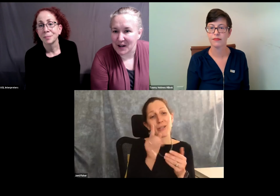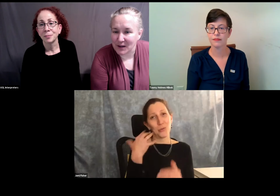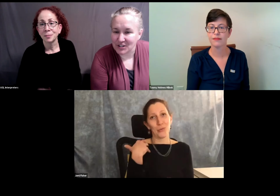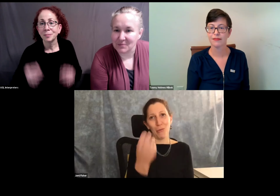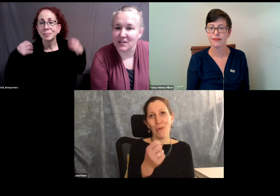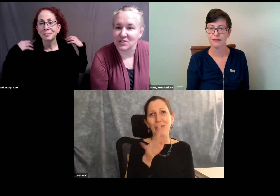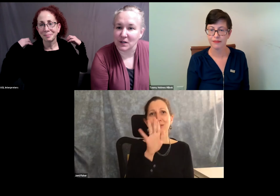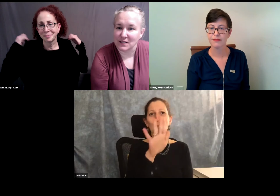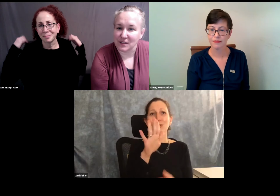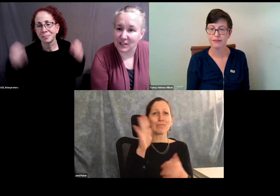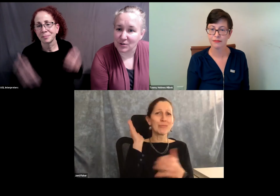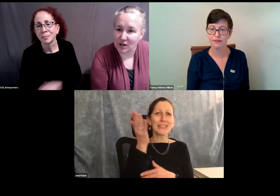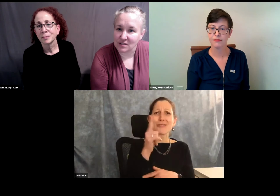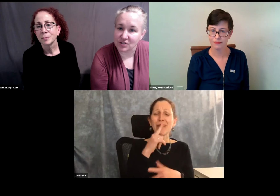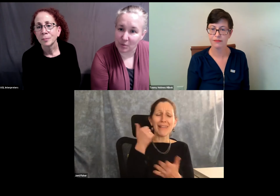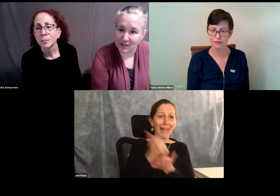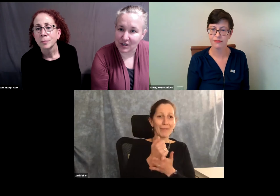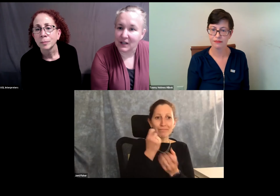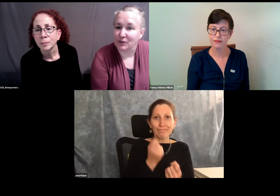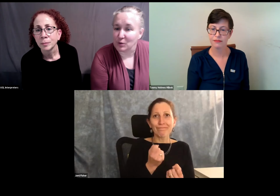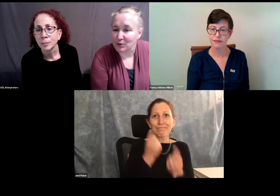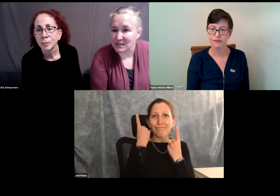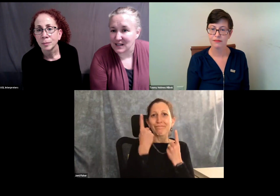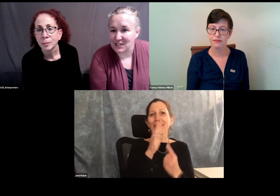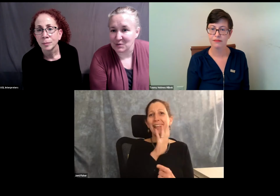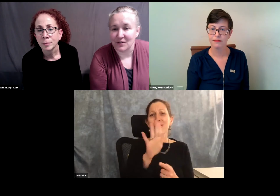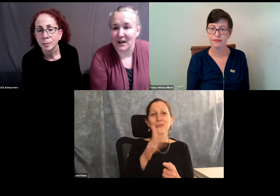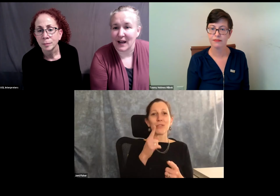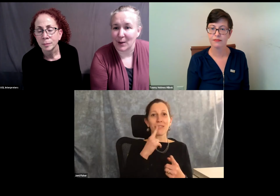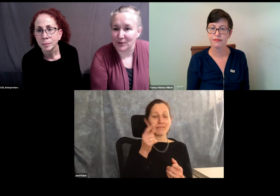question, but I just wanted to thank you, Tony so much for your presentation was very helpful.